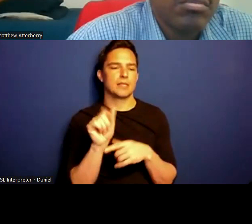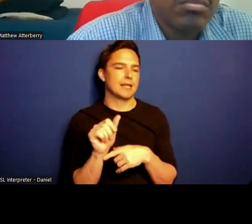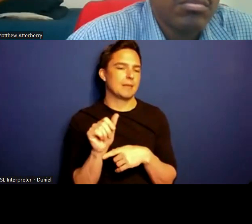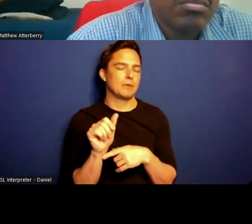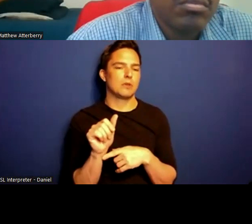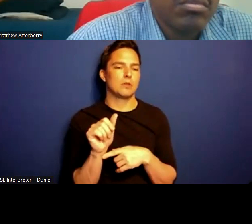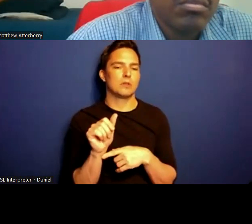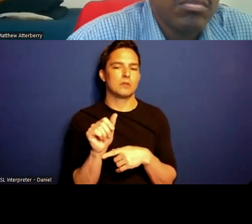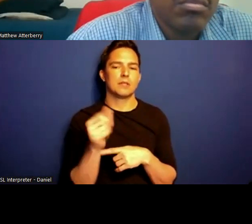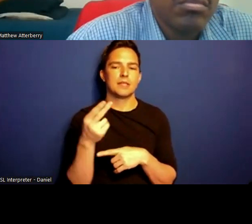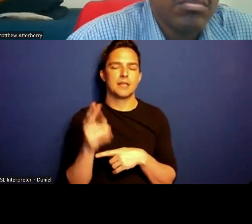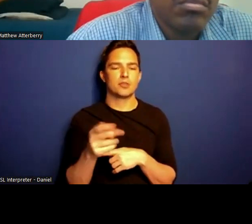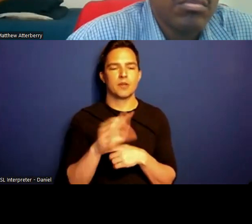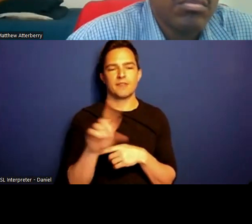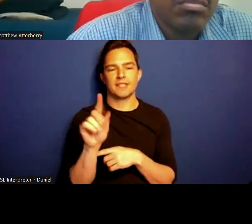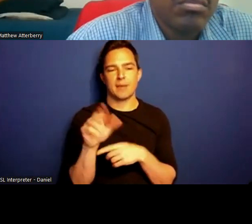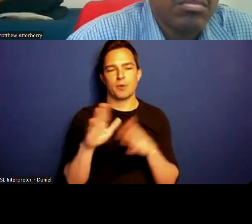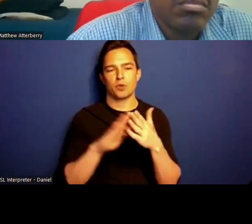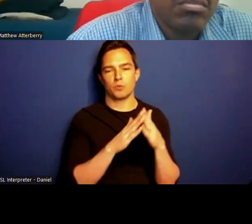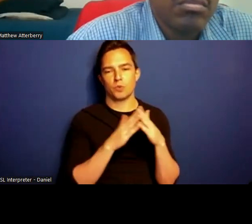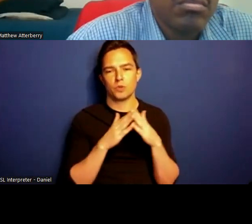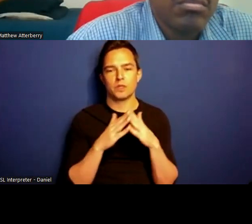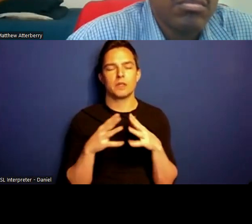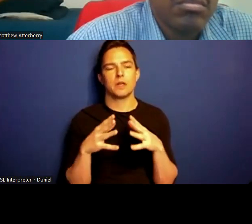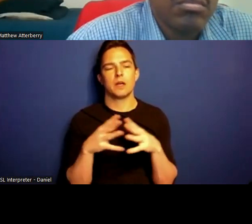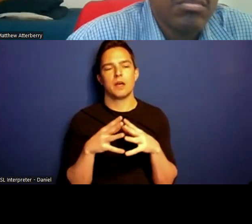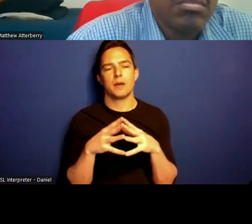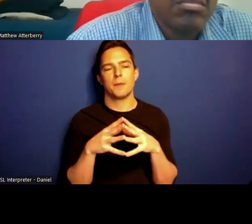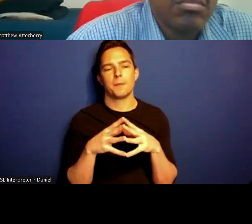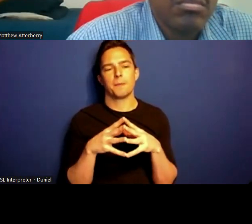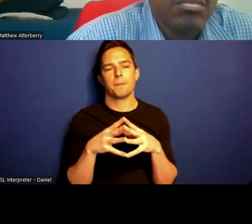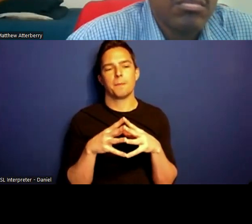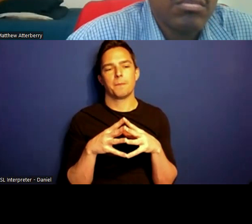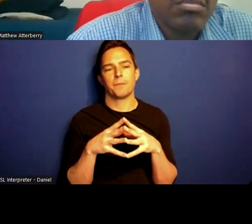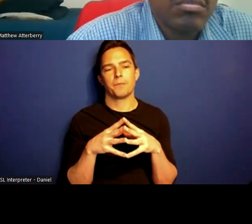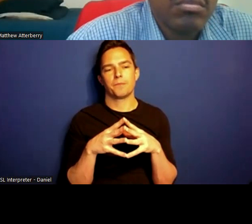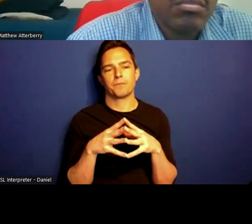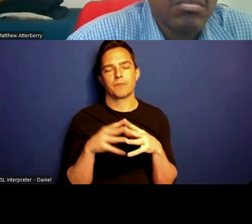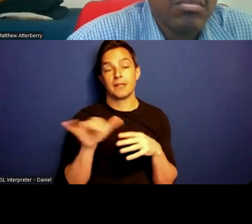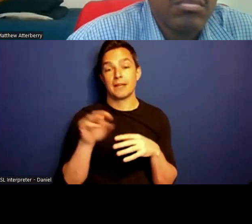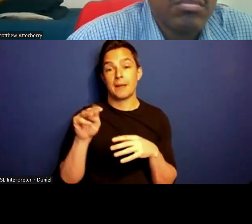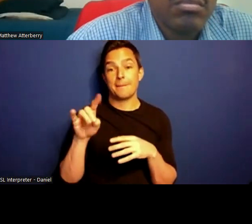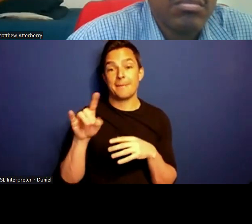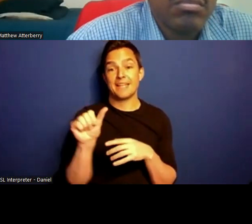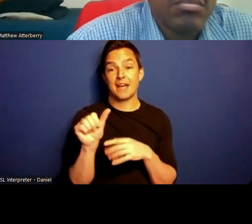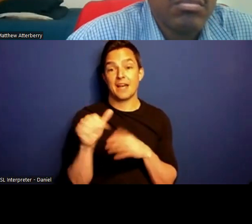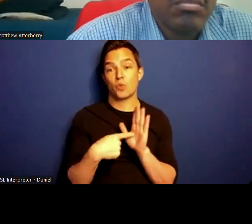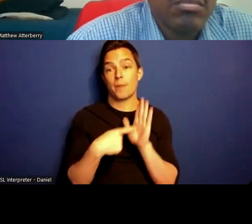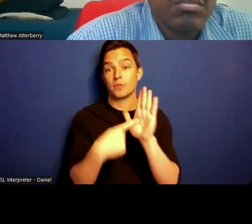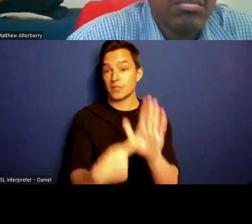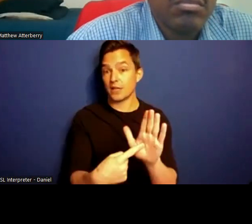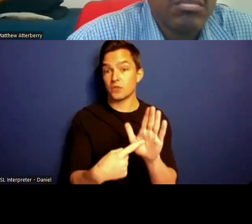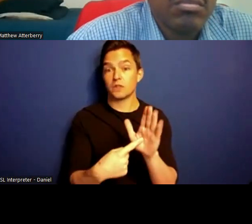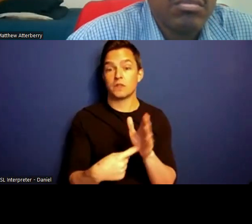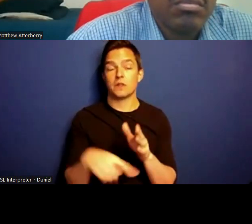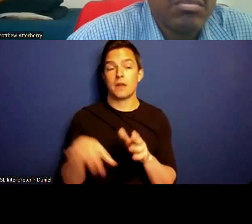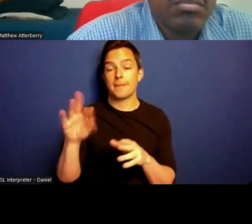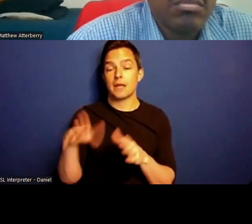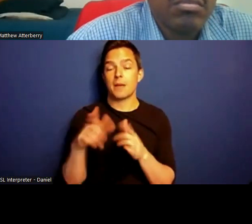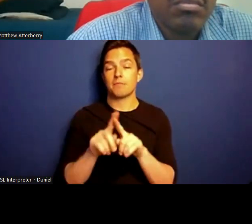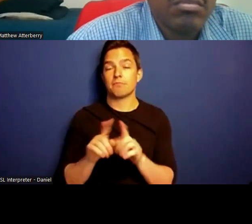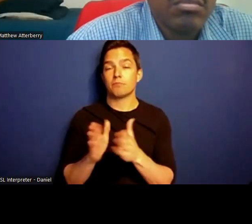history of disability community on that like media representation, picking up books that have a good